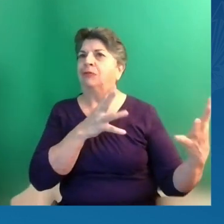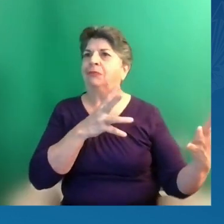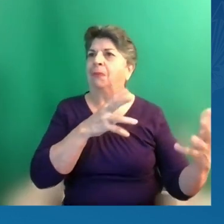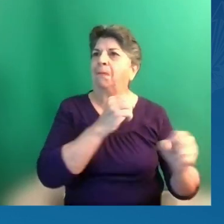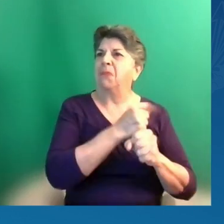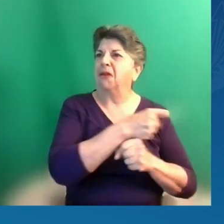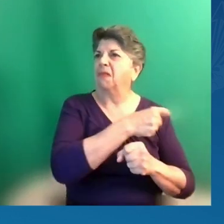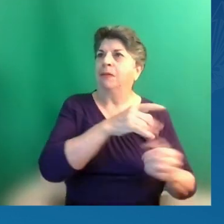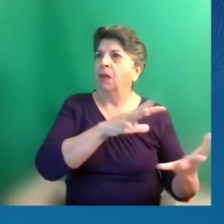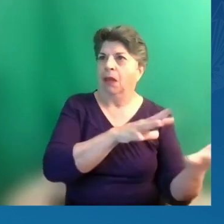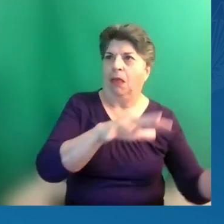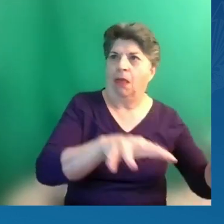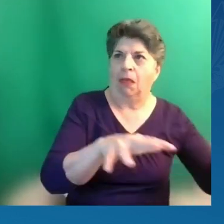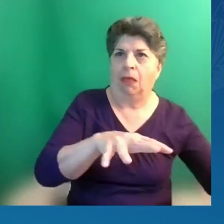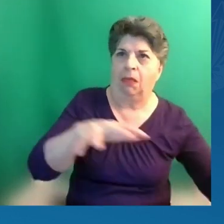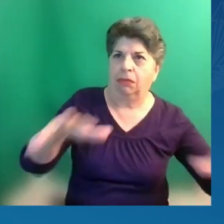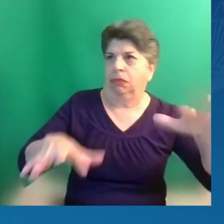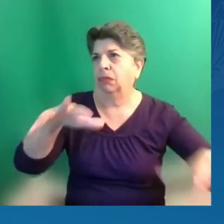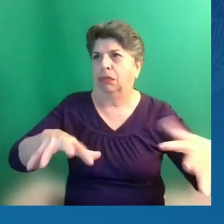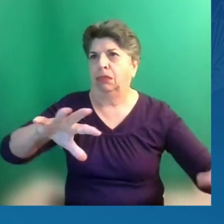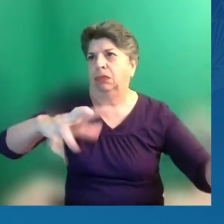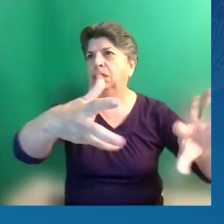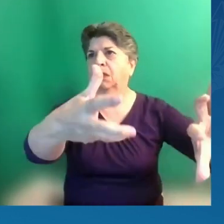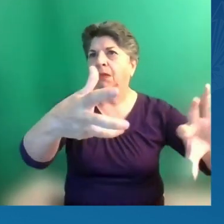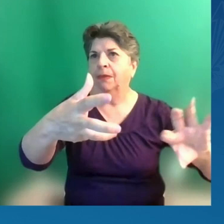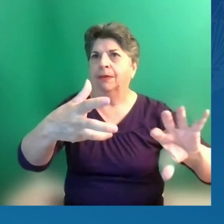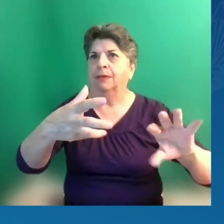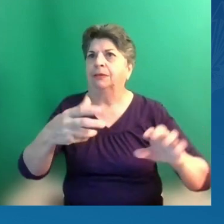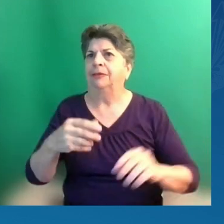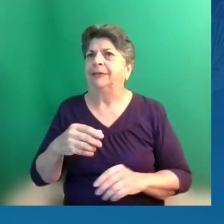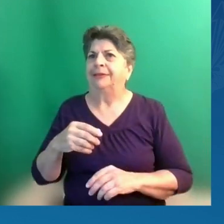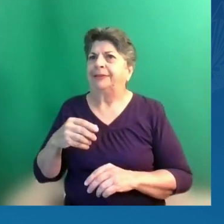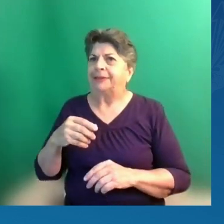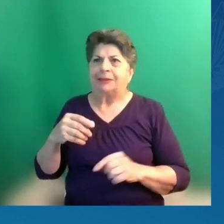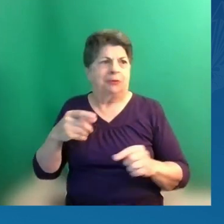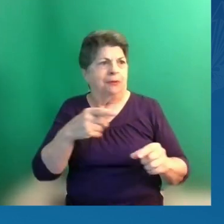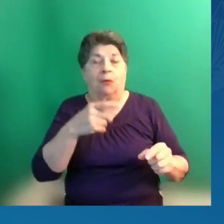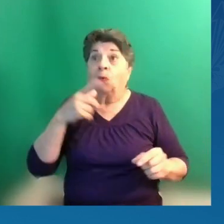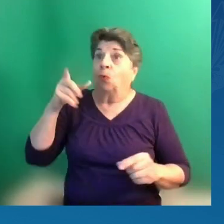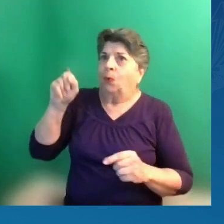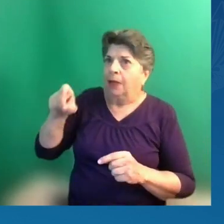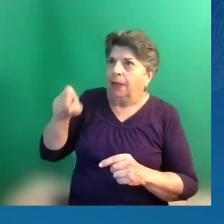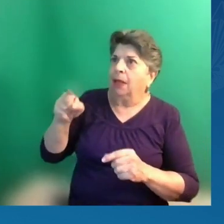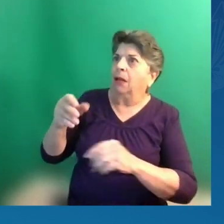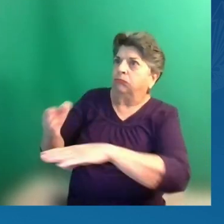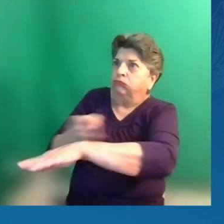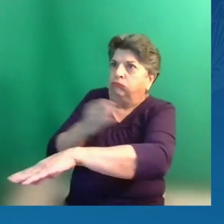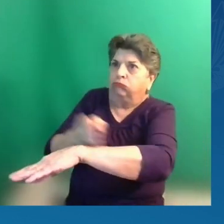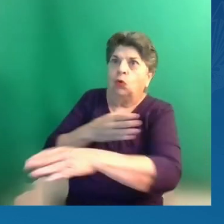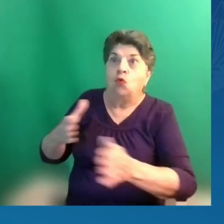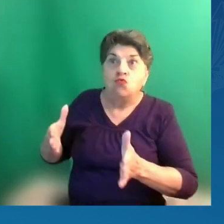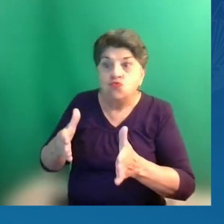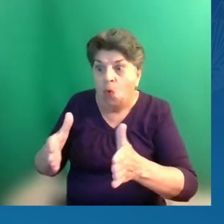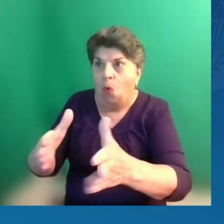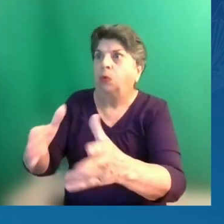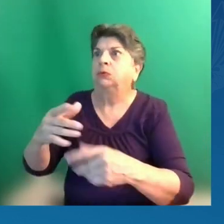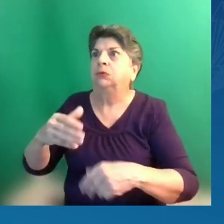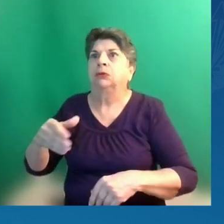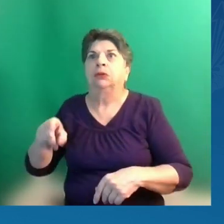nearly a quarter of all Ukrainians. That's over 11 million people currently do not have access to clean water.